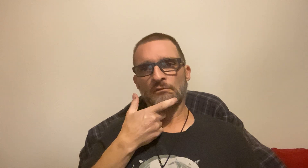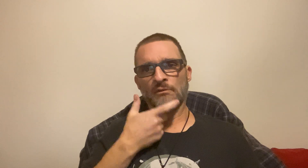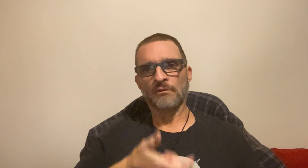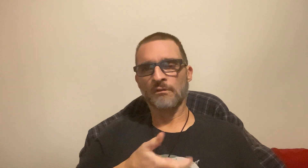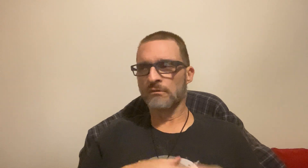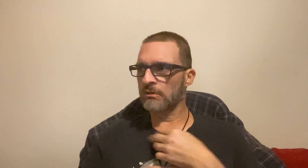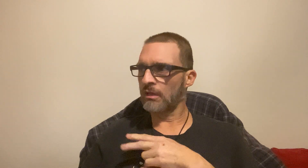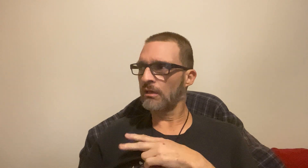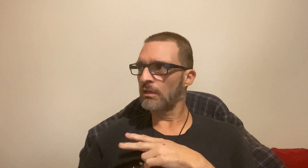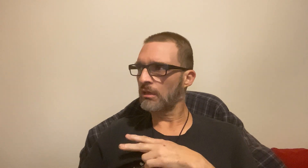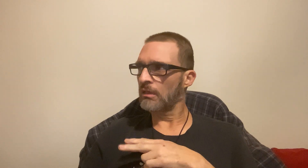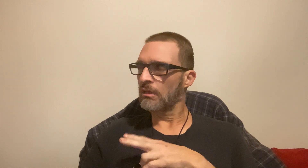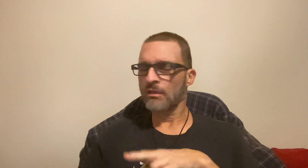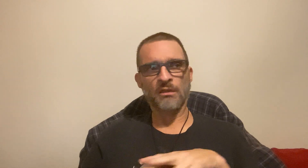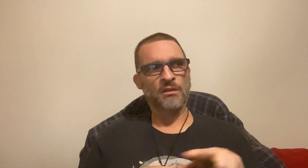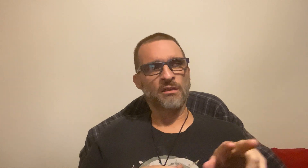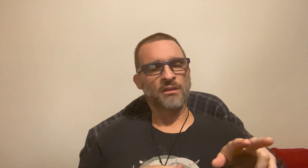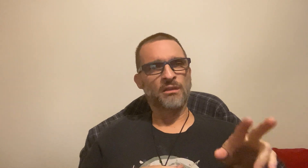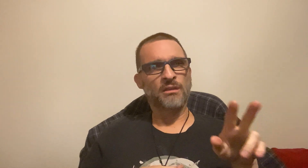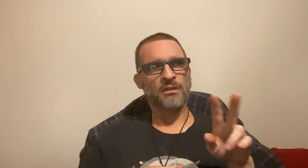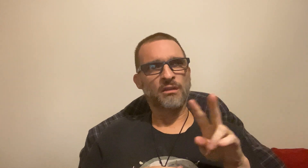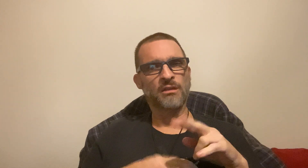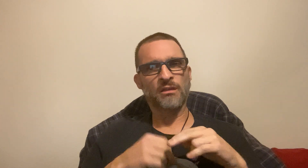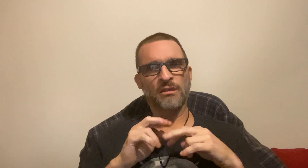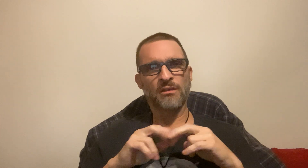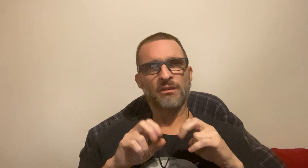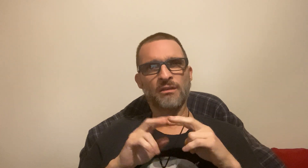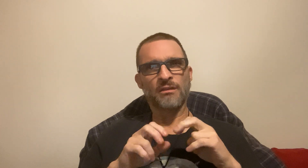To be honest, my jaw had dropped to the floor